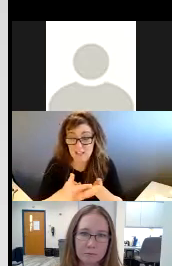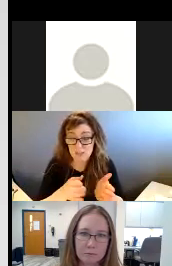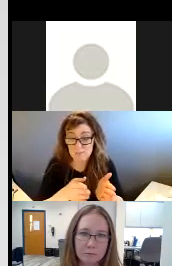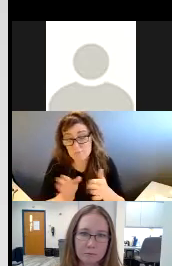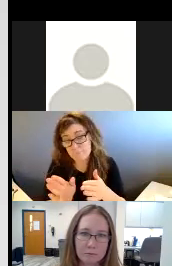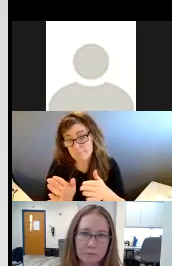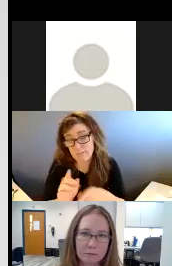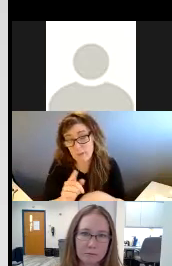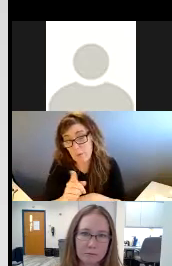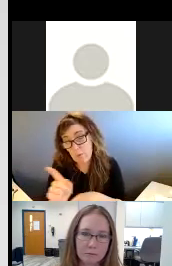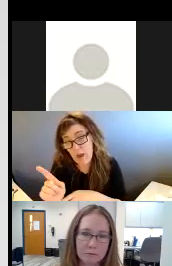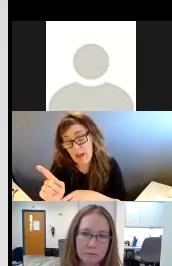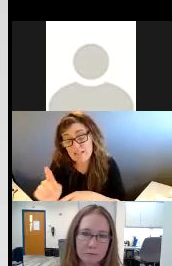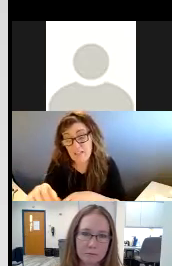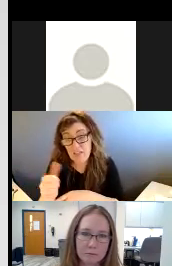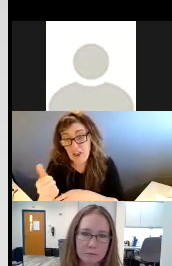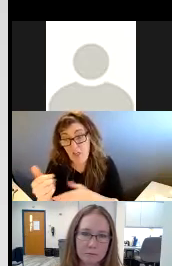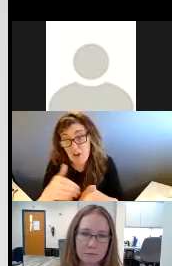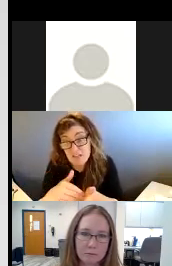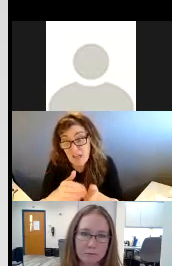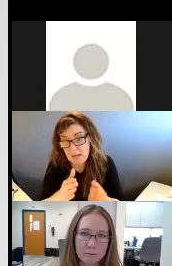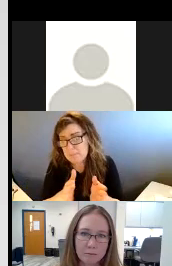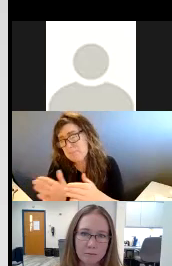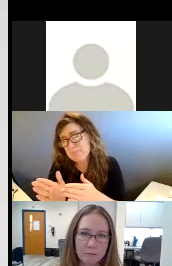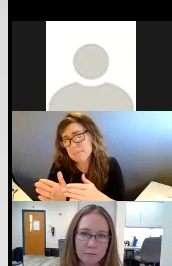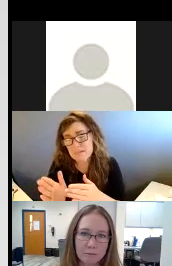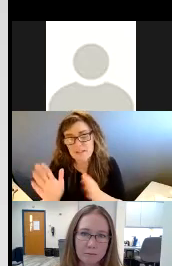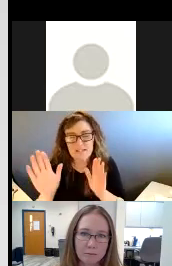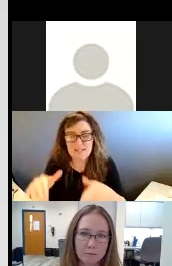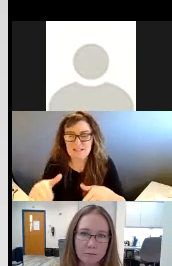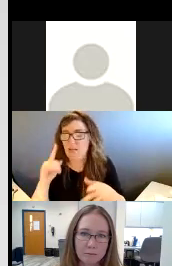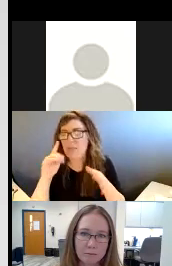TURN AND THEN ANOTHER TURN TO GET TO. THEY DECIDED TO MAKE THE RENOVATIONS TO THAT